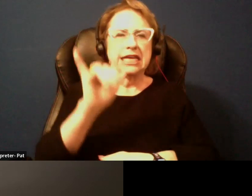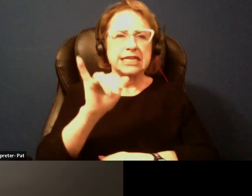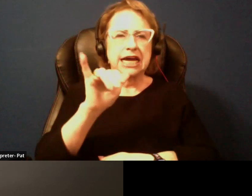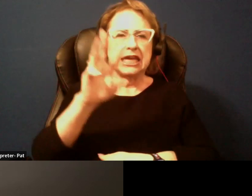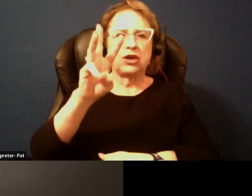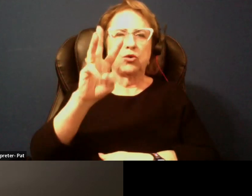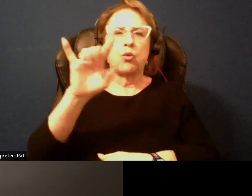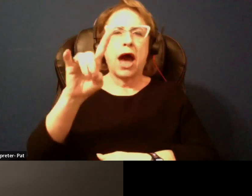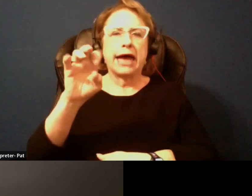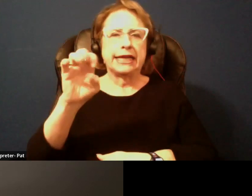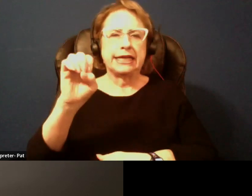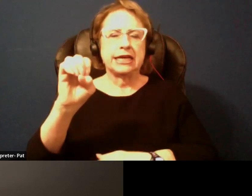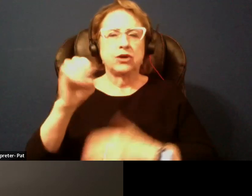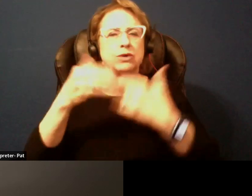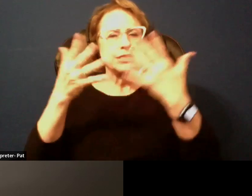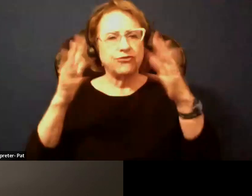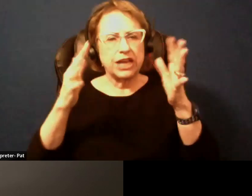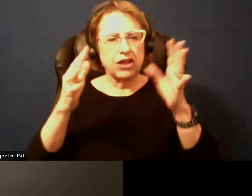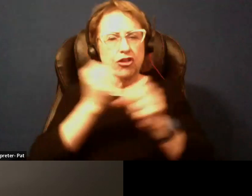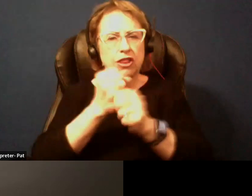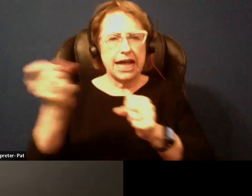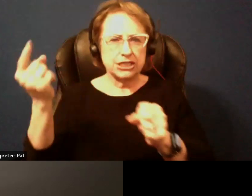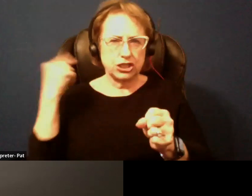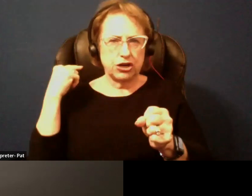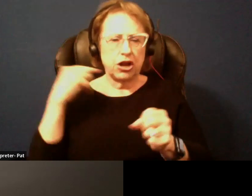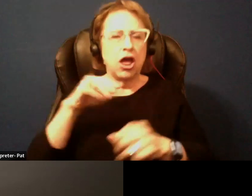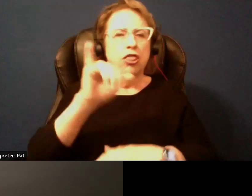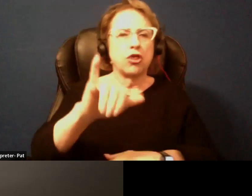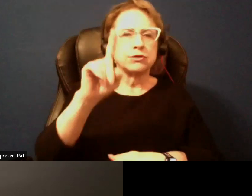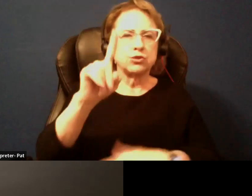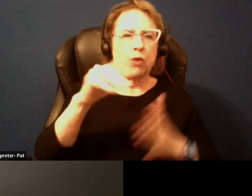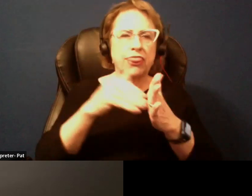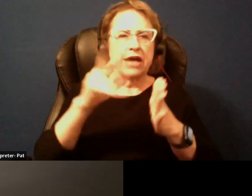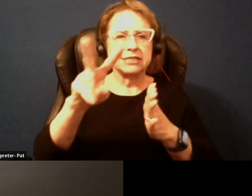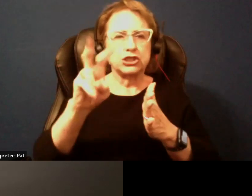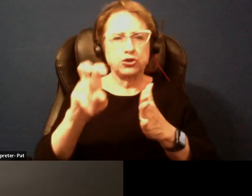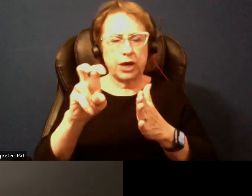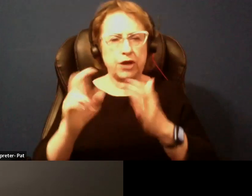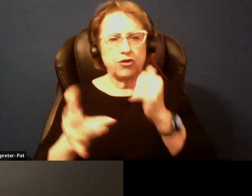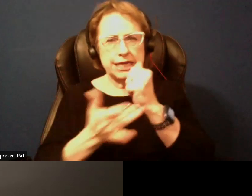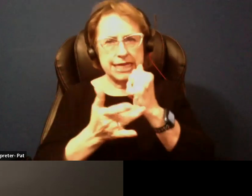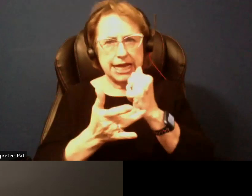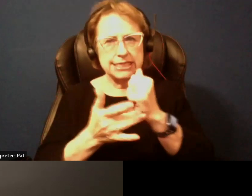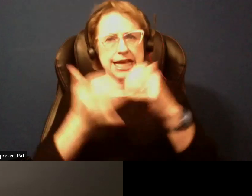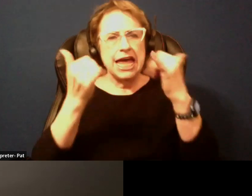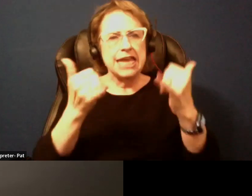of last year. Those 1,200 tech who helped build the backbone now live in all the communities